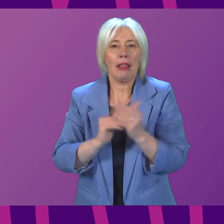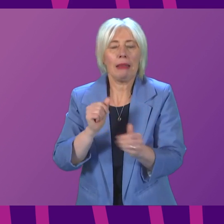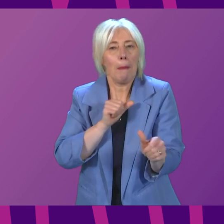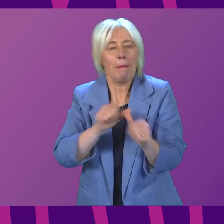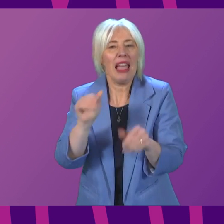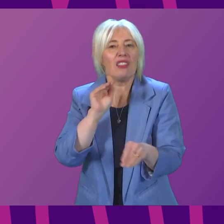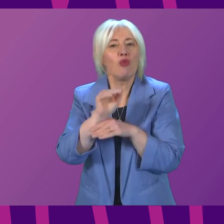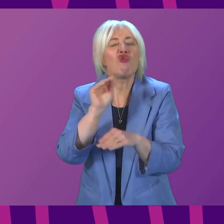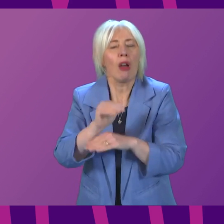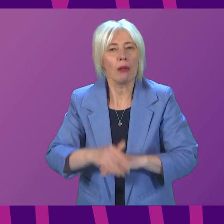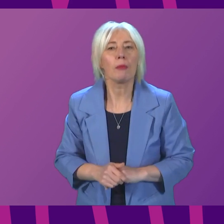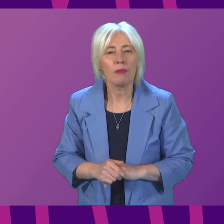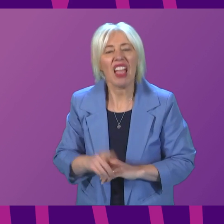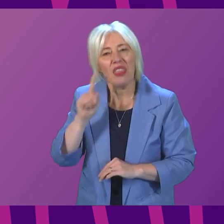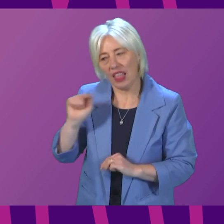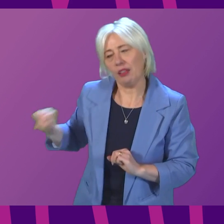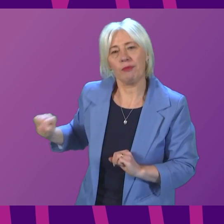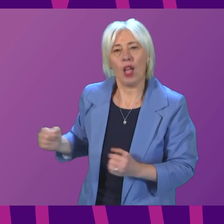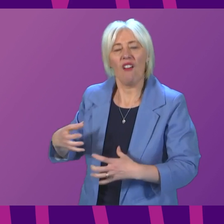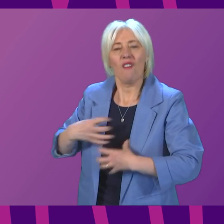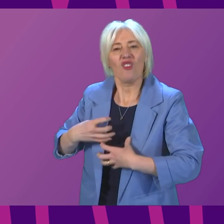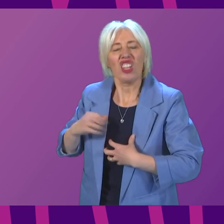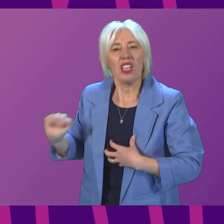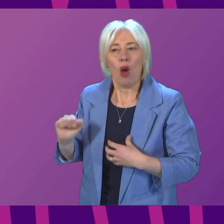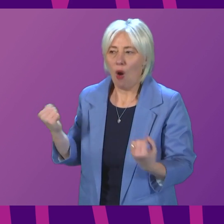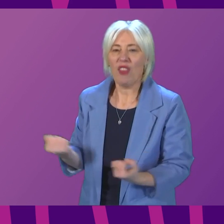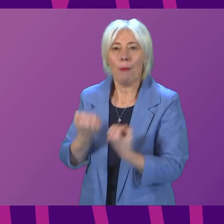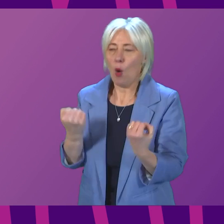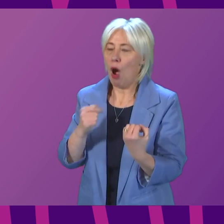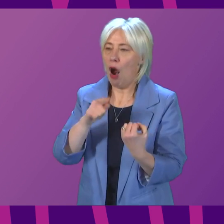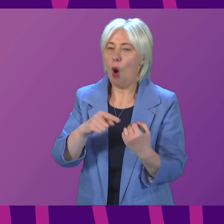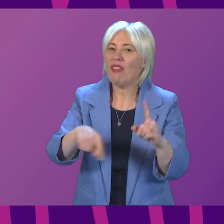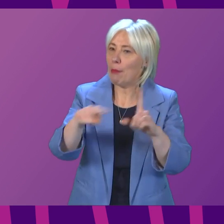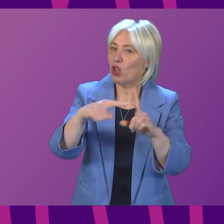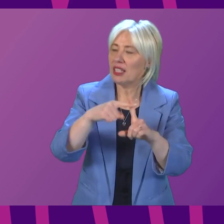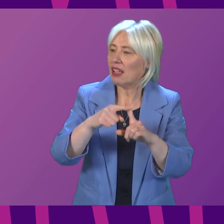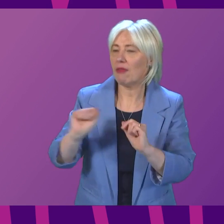I think that it is because they fear the power of that positive argument that the Tories,